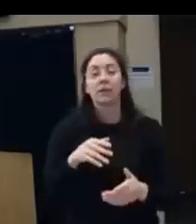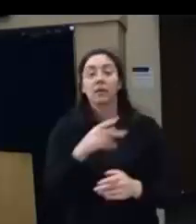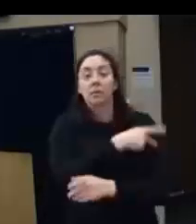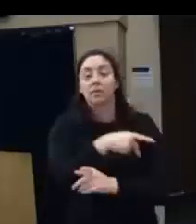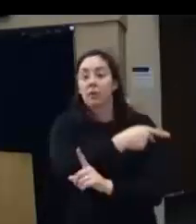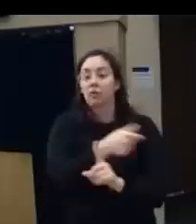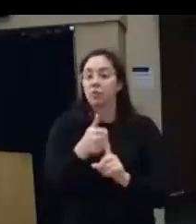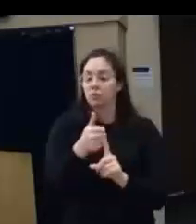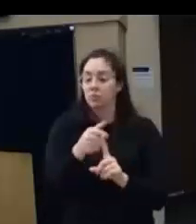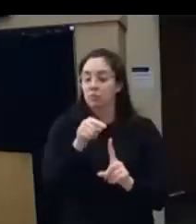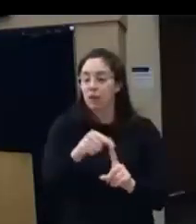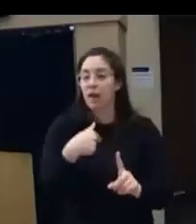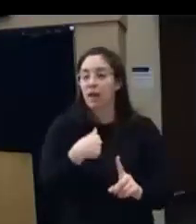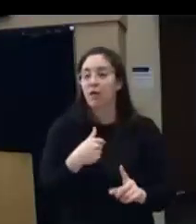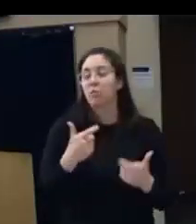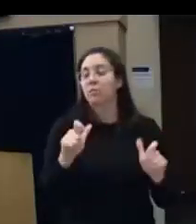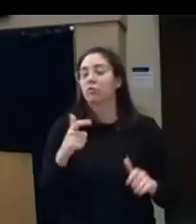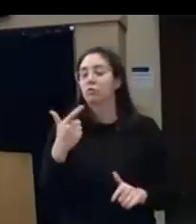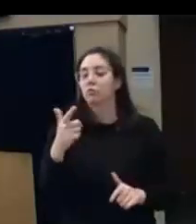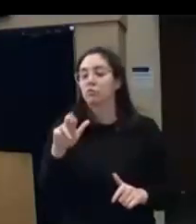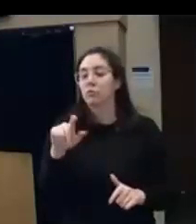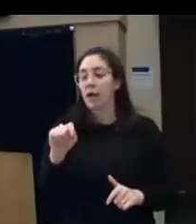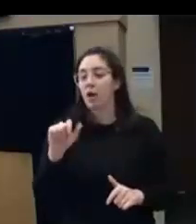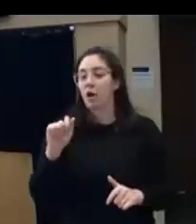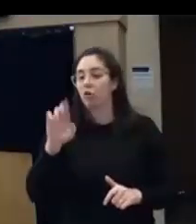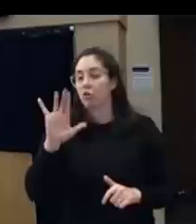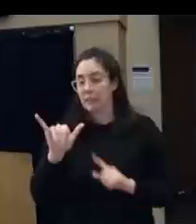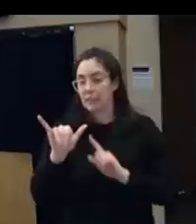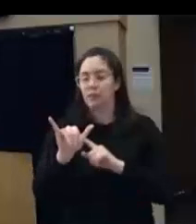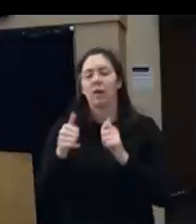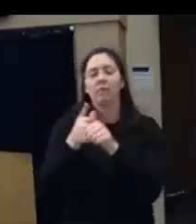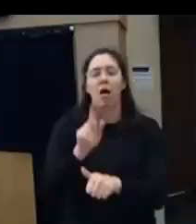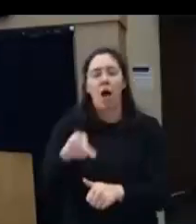transposition of the great arteries so we have like a 30-year follow-up study and that patient